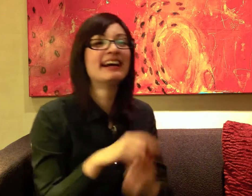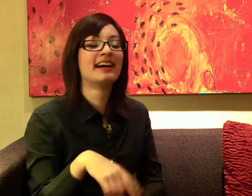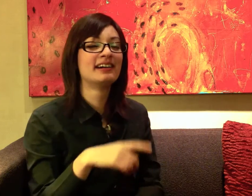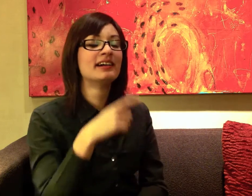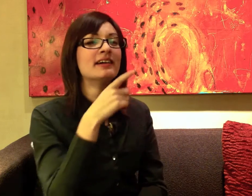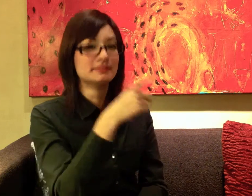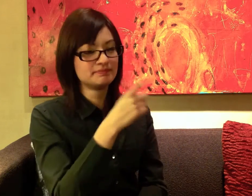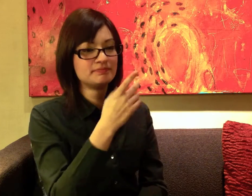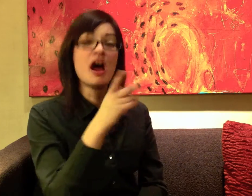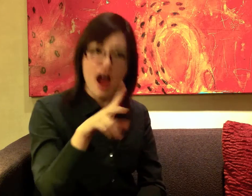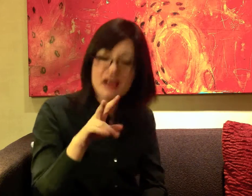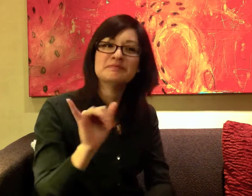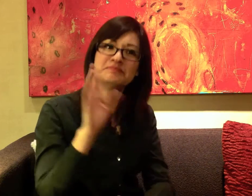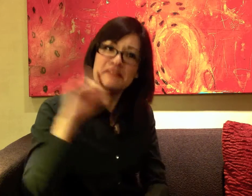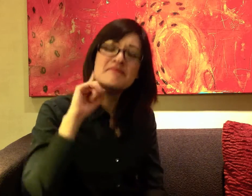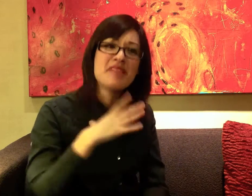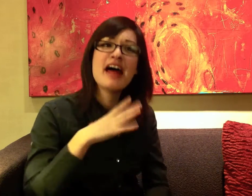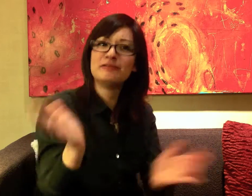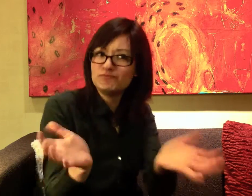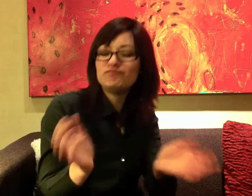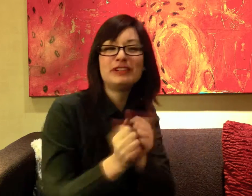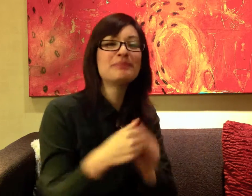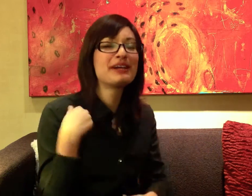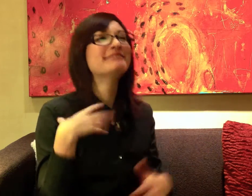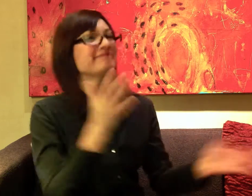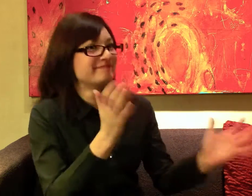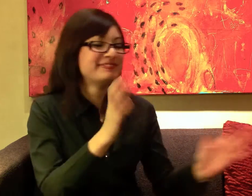He looked at me and was fine with me being deaf. We began to chat.